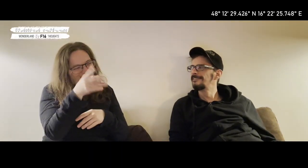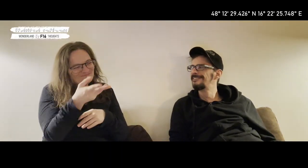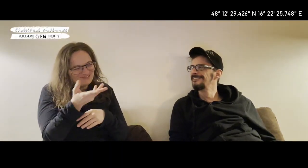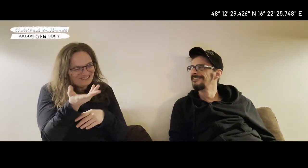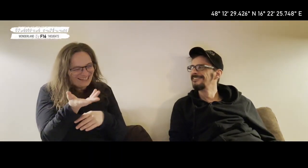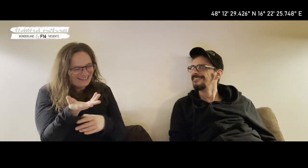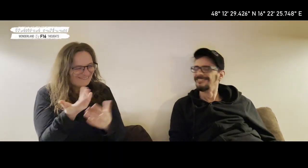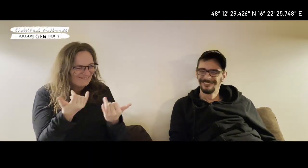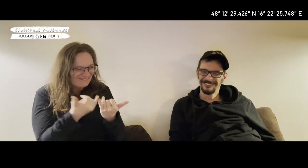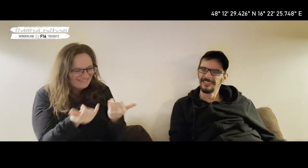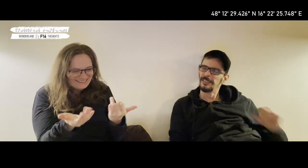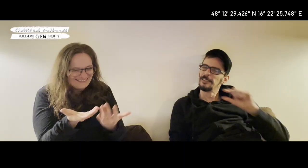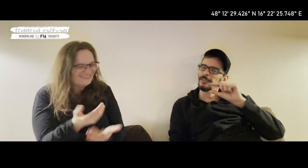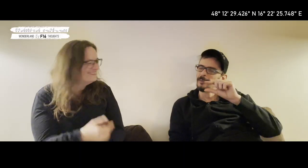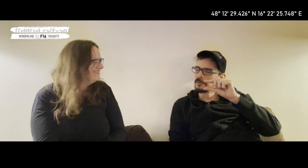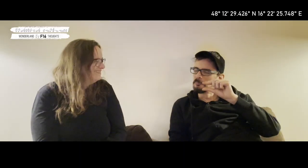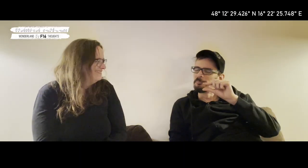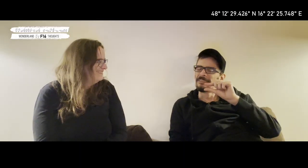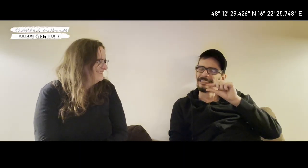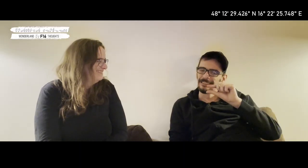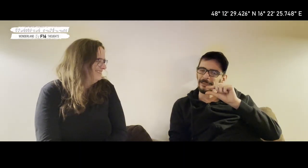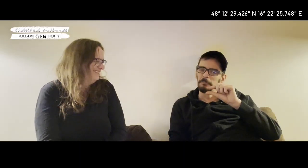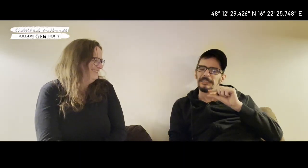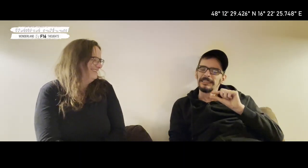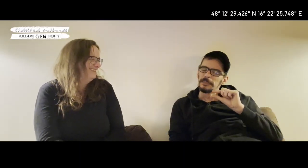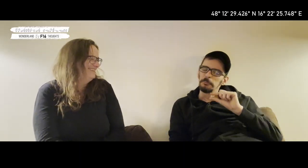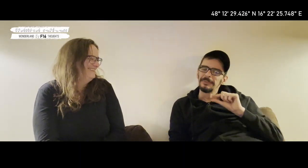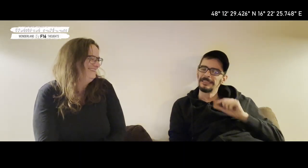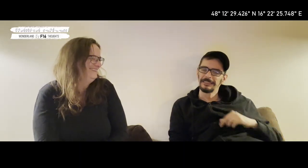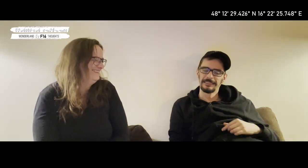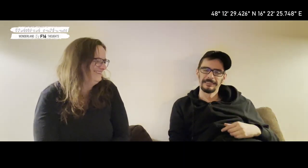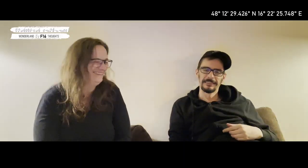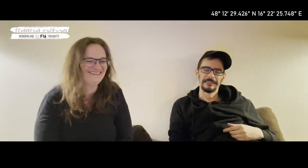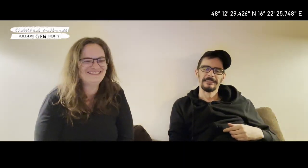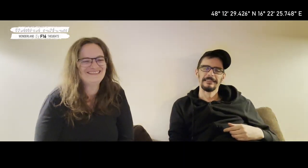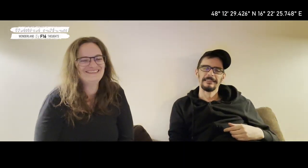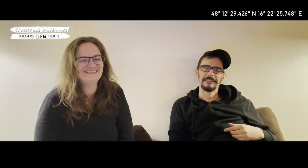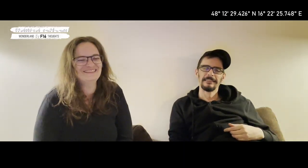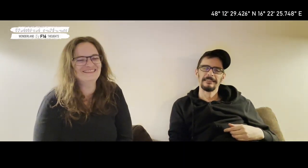That's quite abstract. Just a little bit, almost a little more.